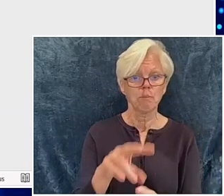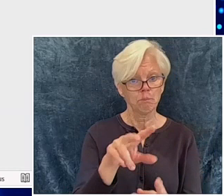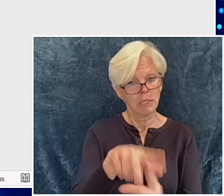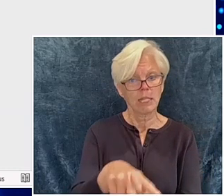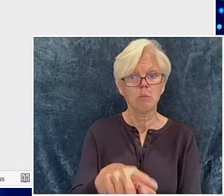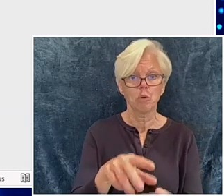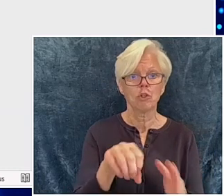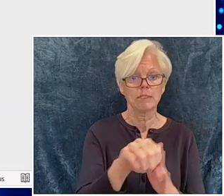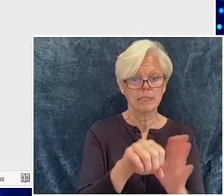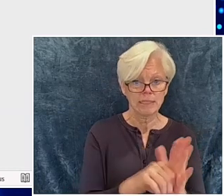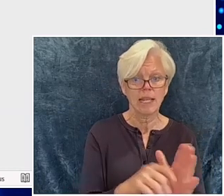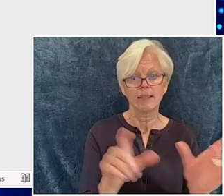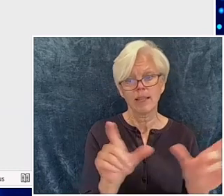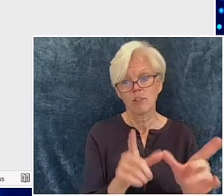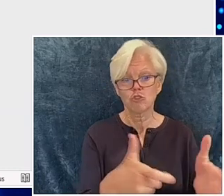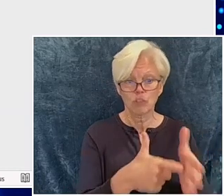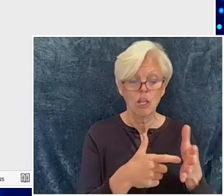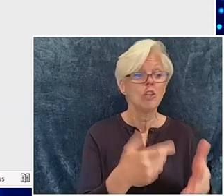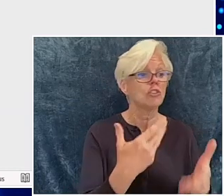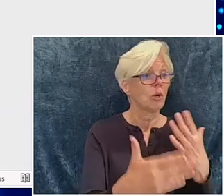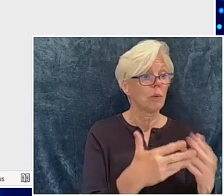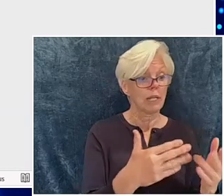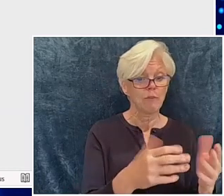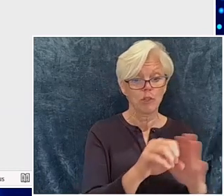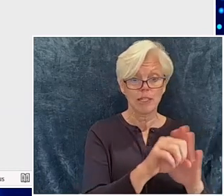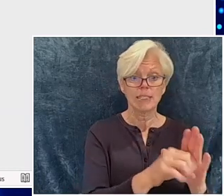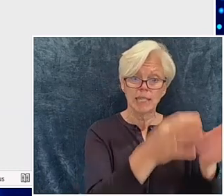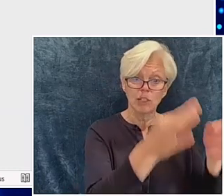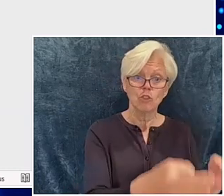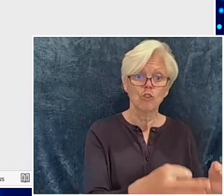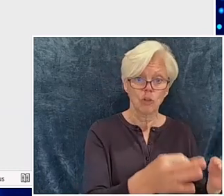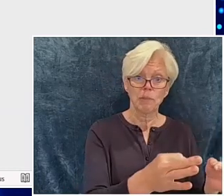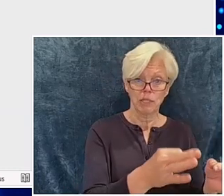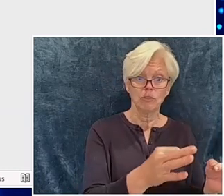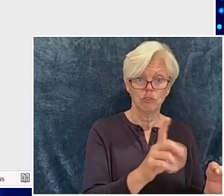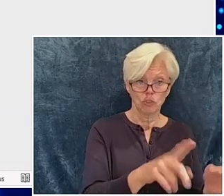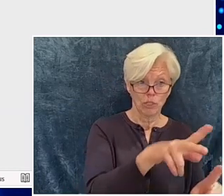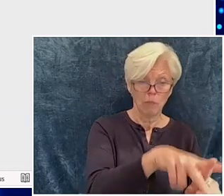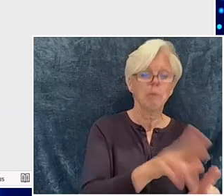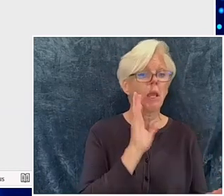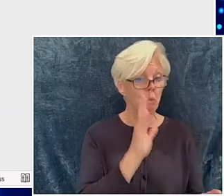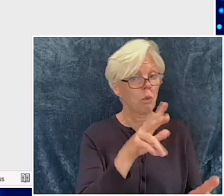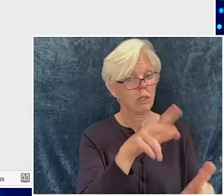determined applies will apply except as provided under paragraph (d)(2) romanette